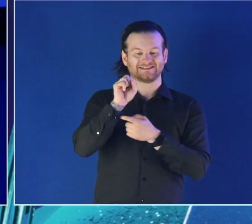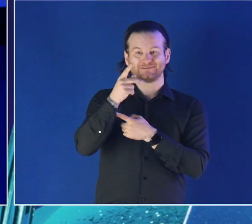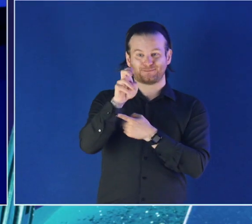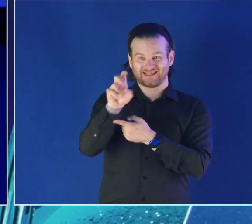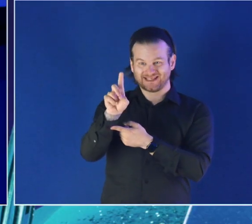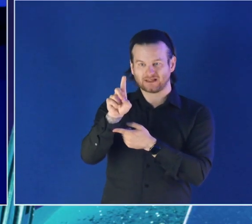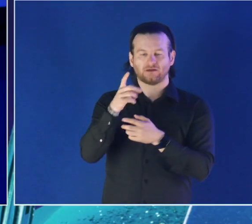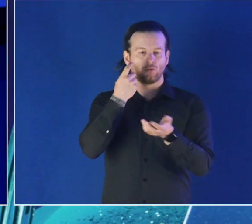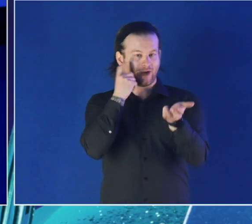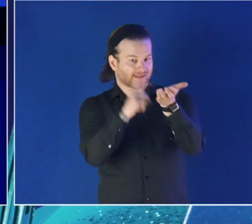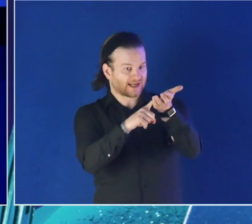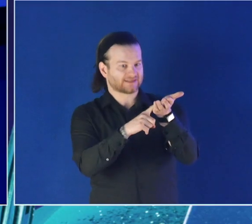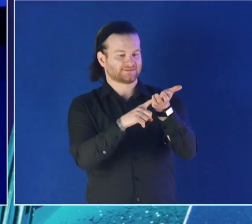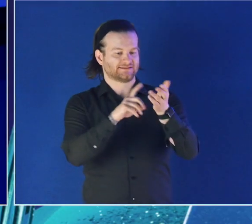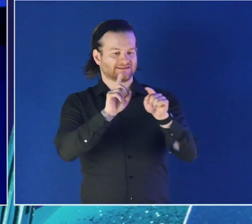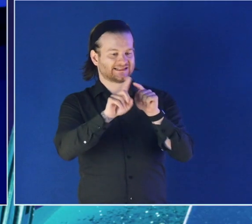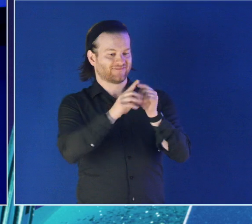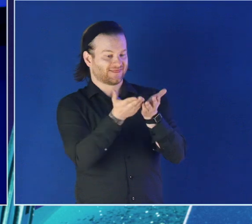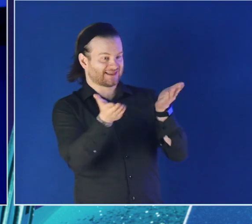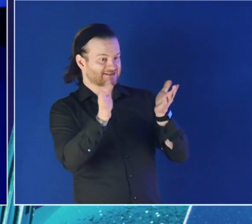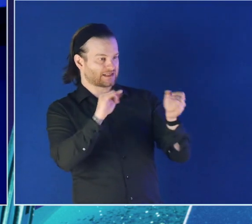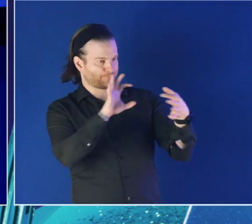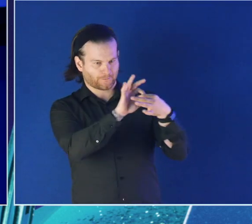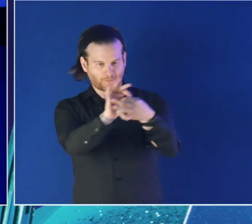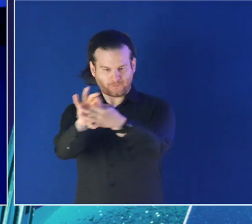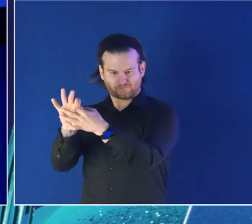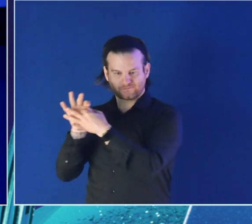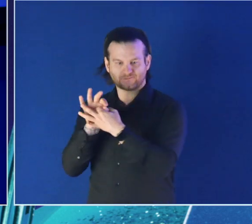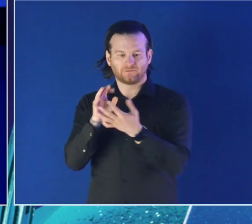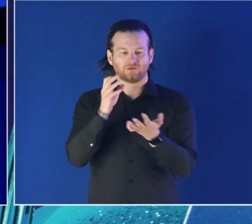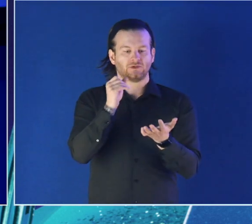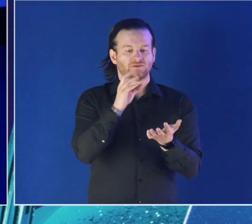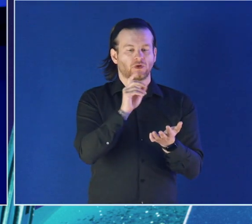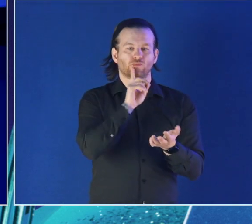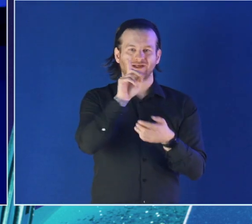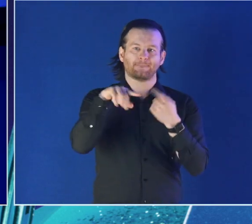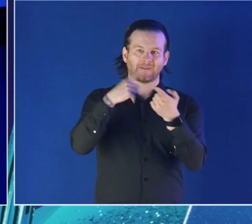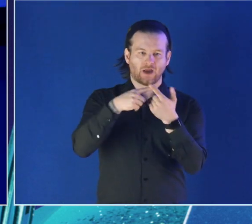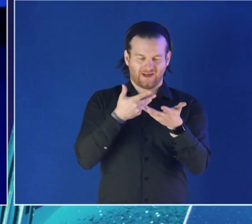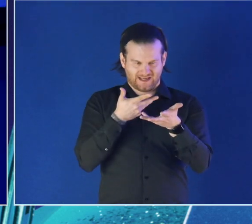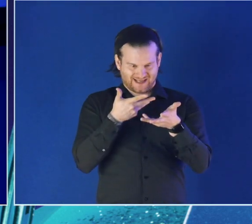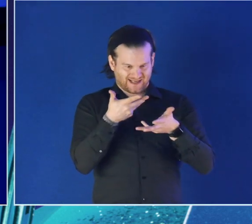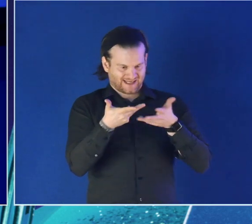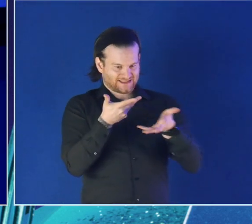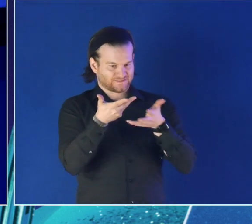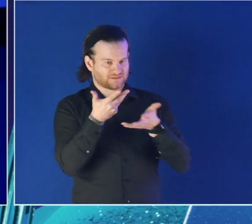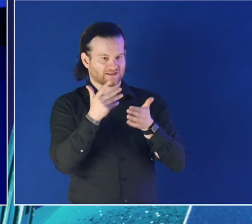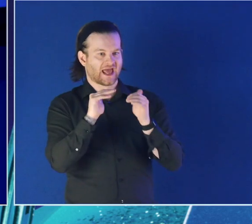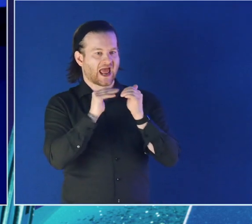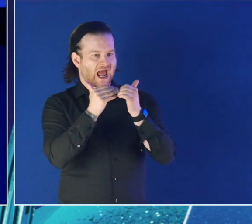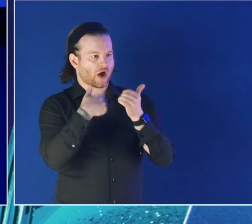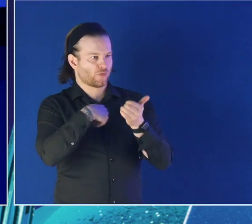It's engagement. It's being in the minute. And now people can participate. People can be in that conversation.